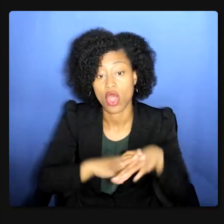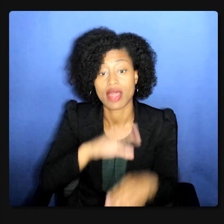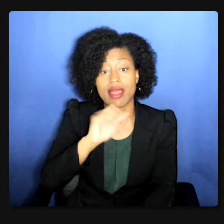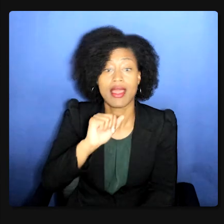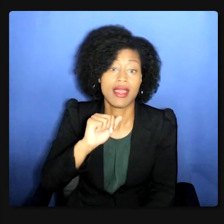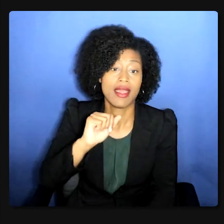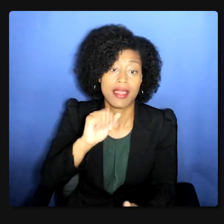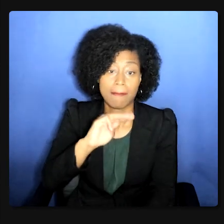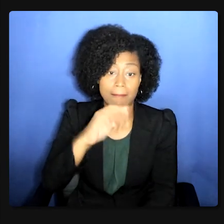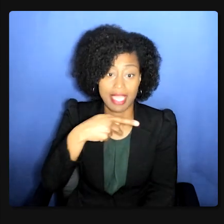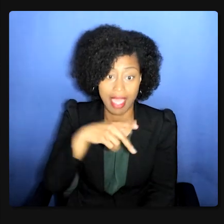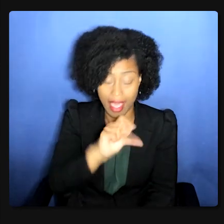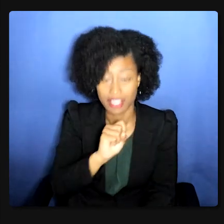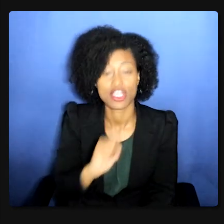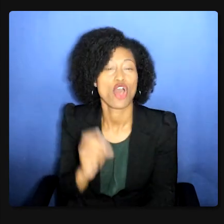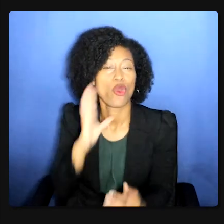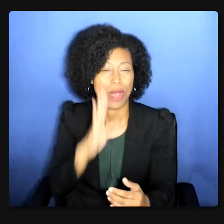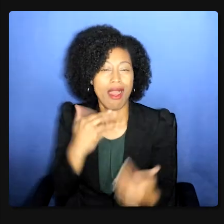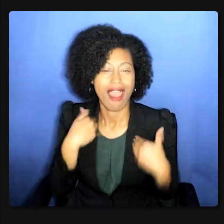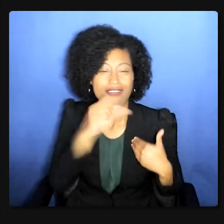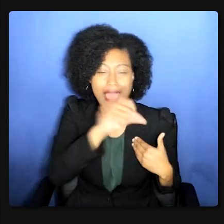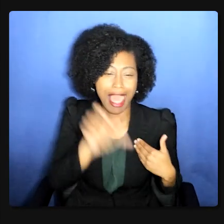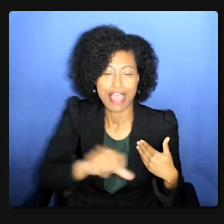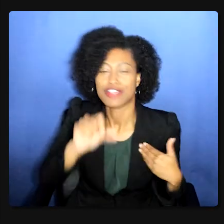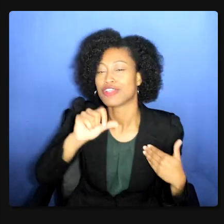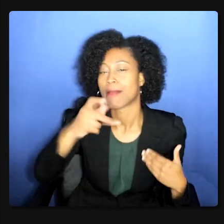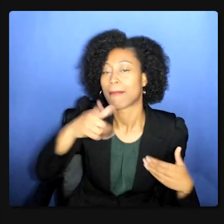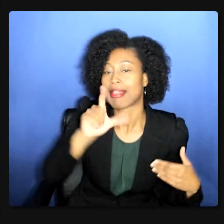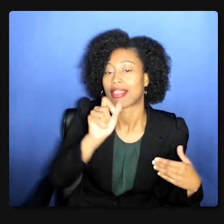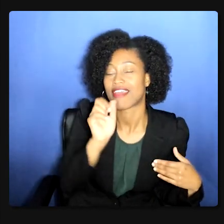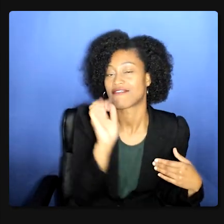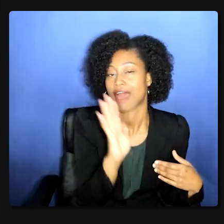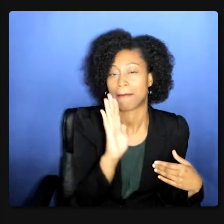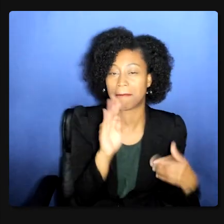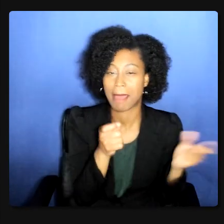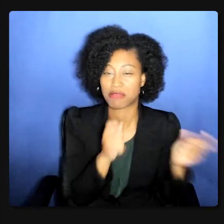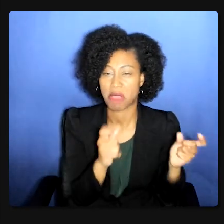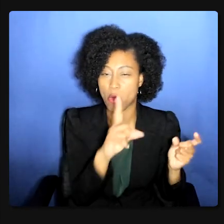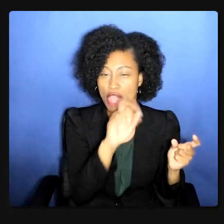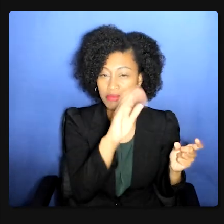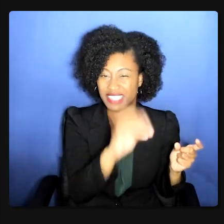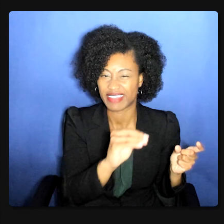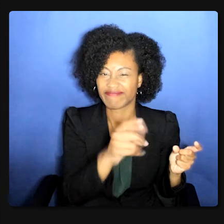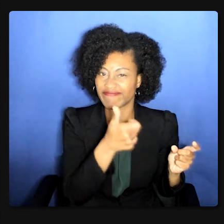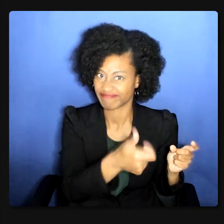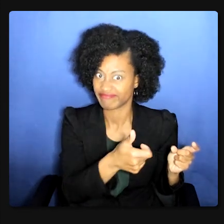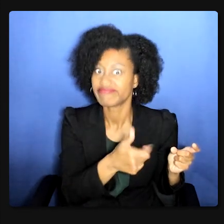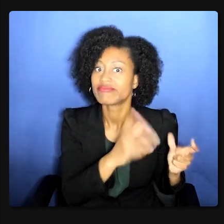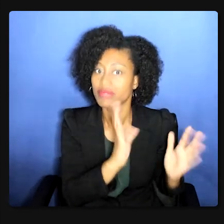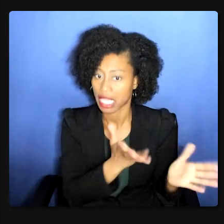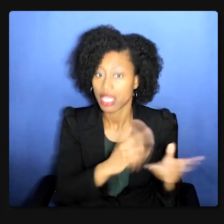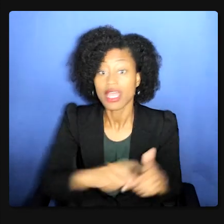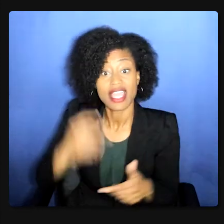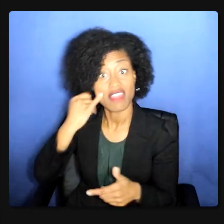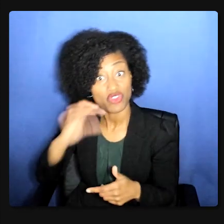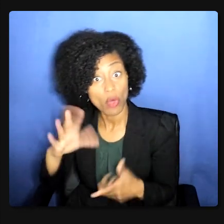and have Azure PlayFab manage them 100 percent, use MPS. You want to manage your own Kubernetes clusters